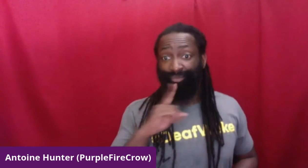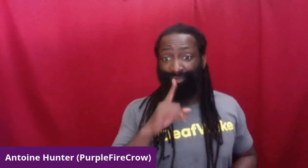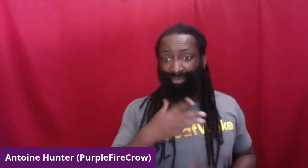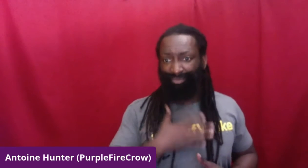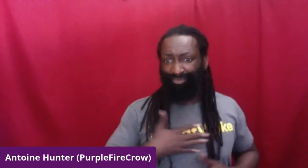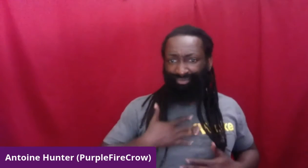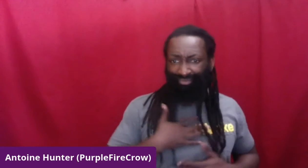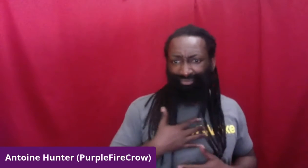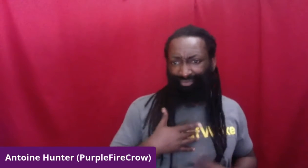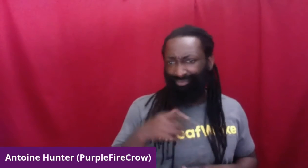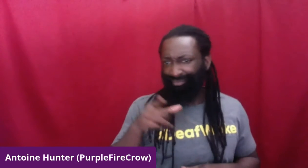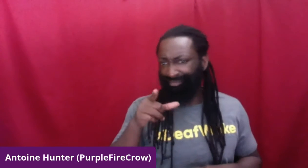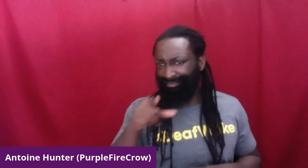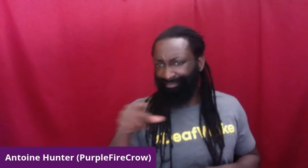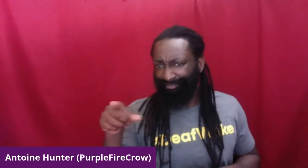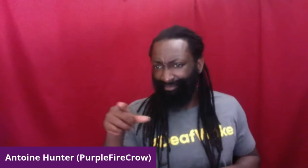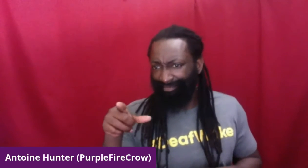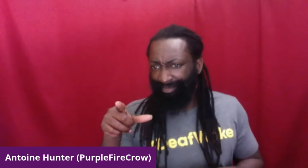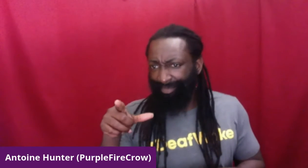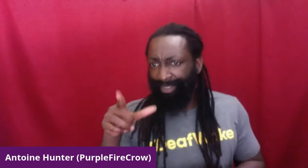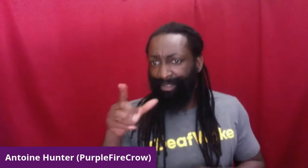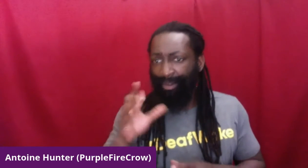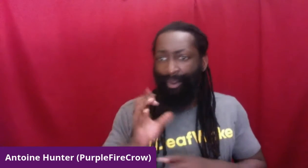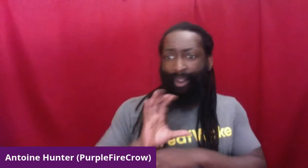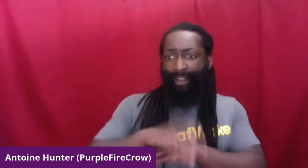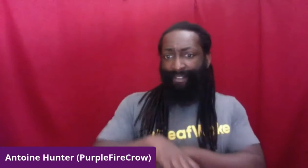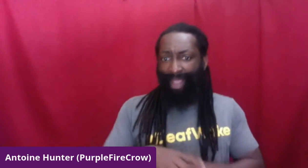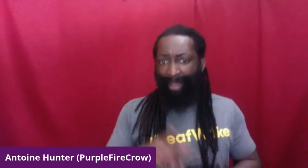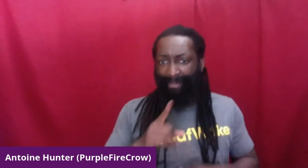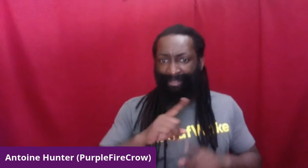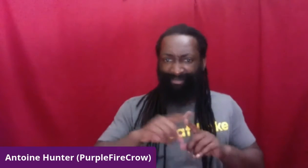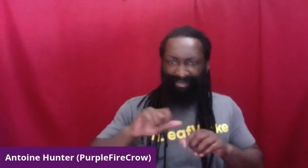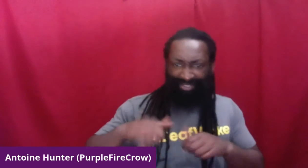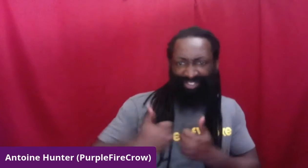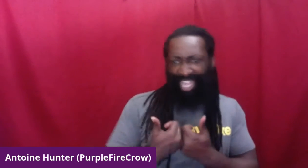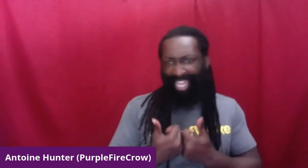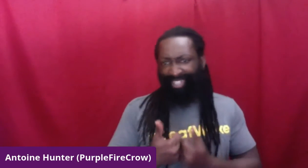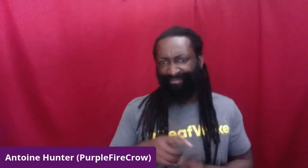She credits her early exposure to the arts with helping her